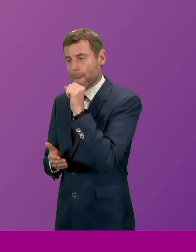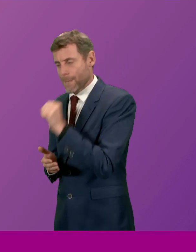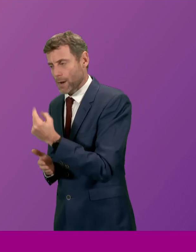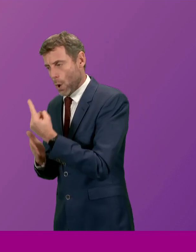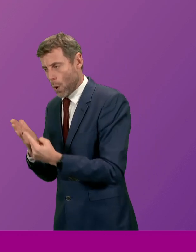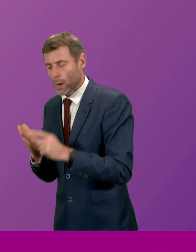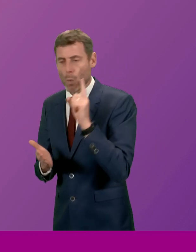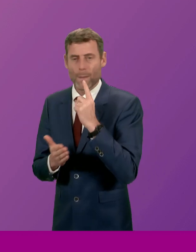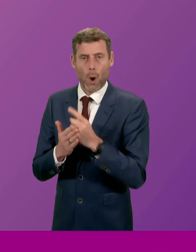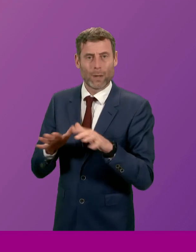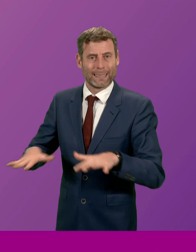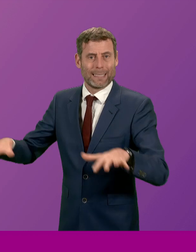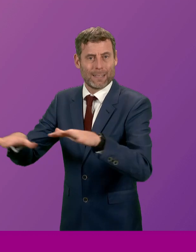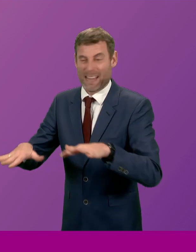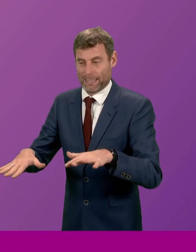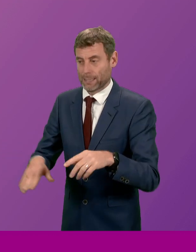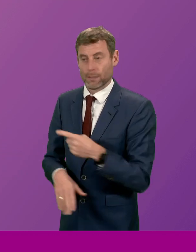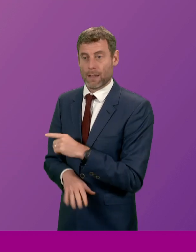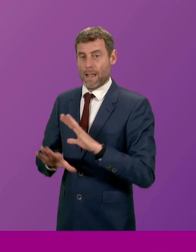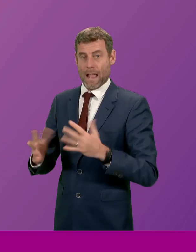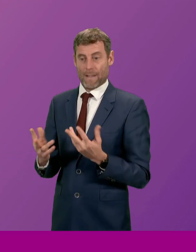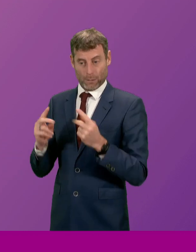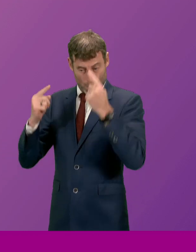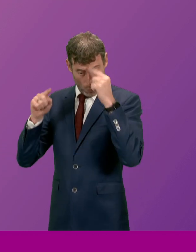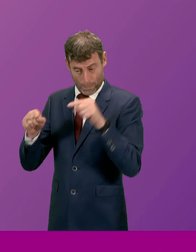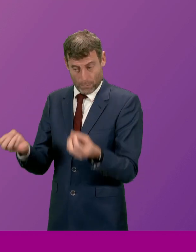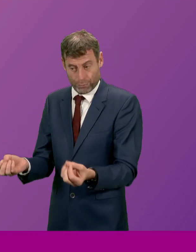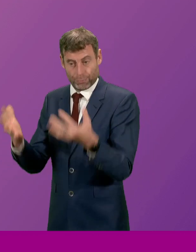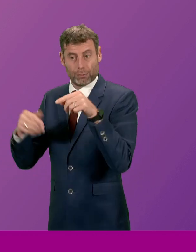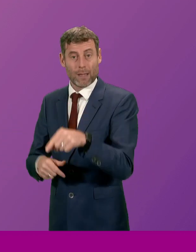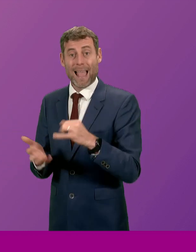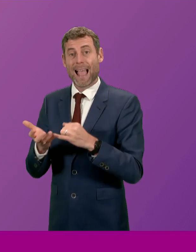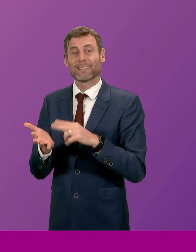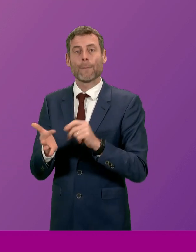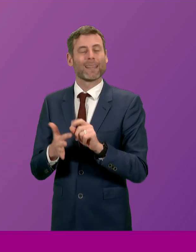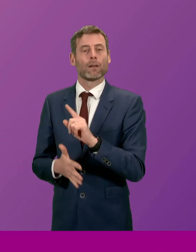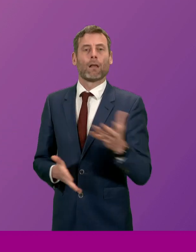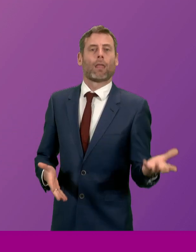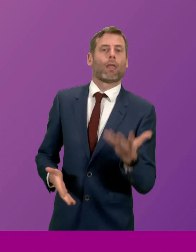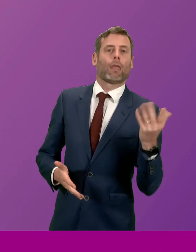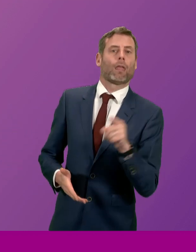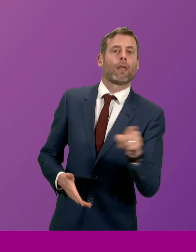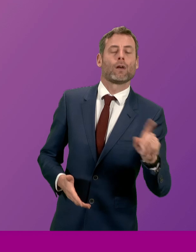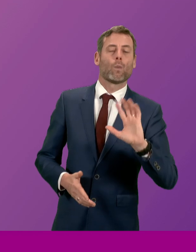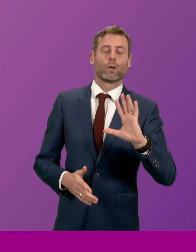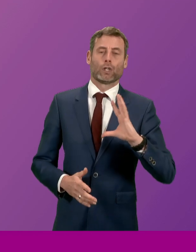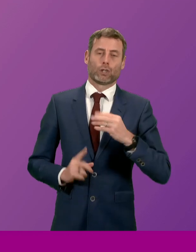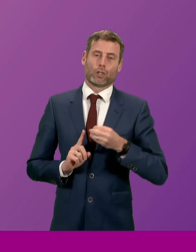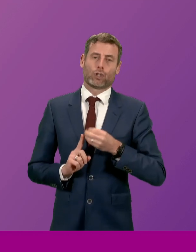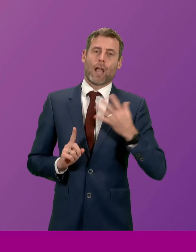the SNP has spent years trying to undermine them, all in the name of dangerous gender ideology.